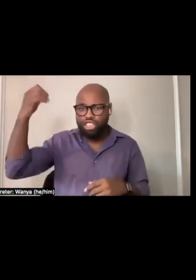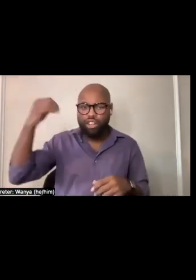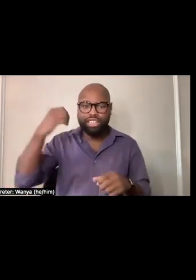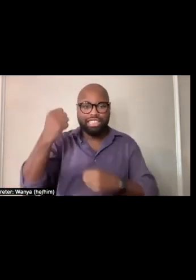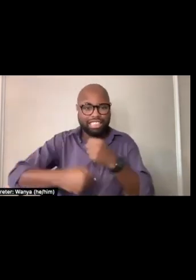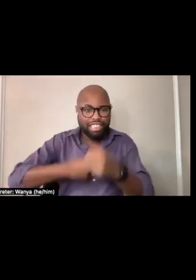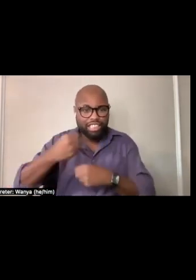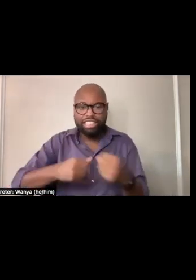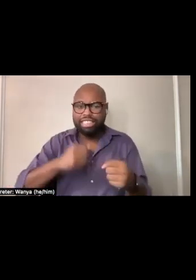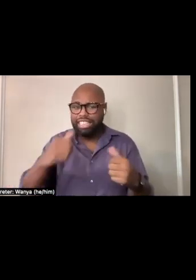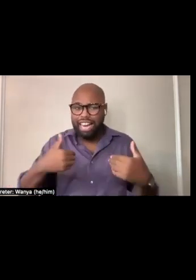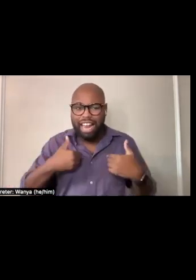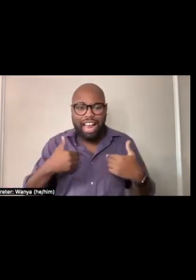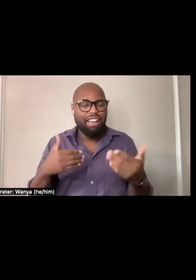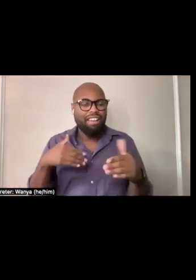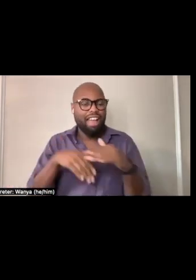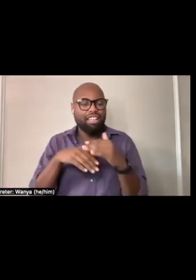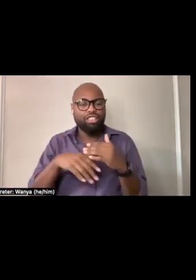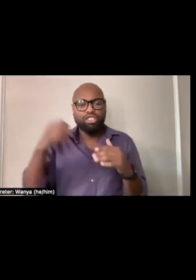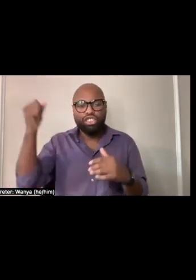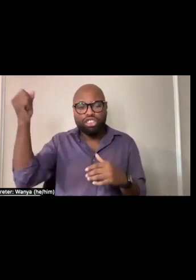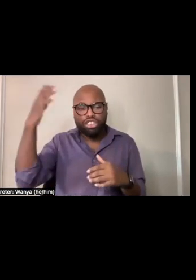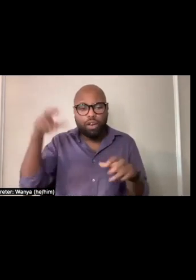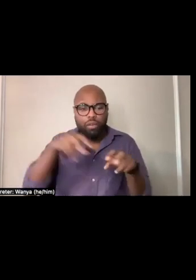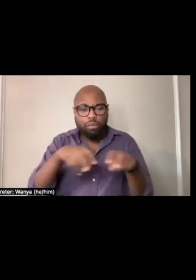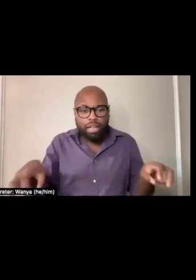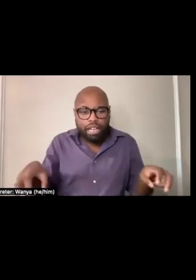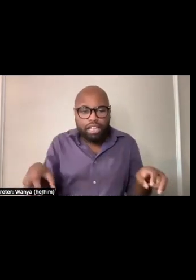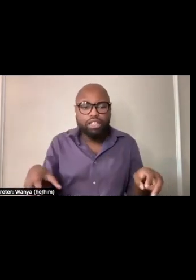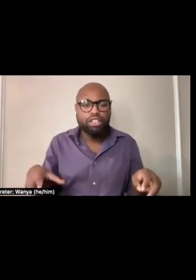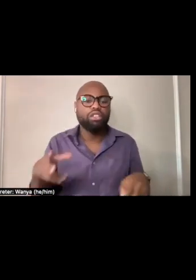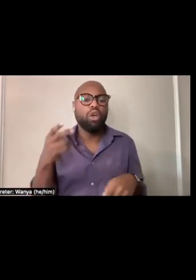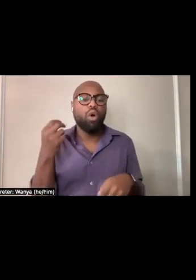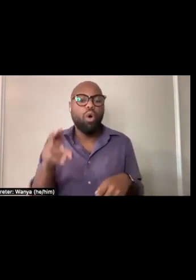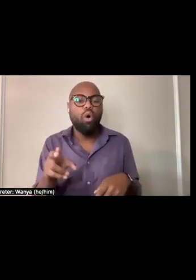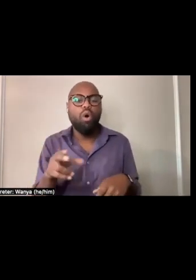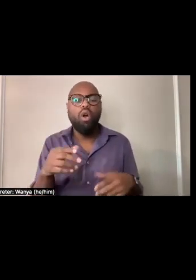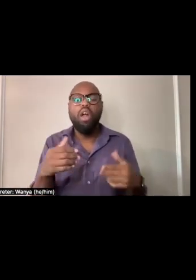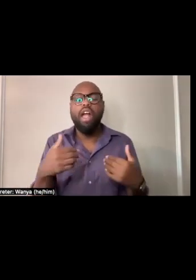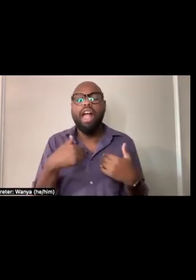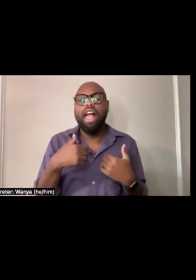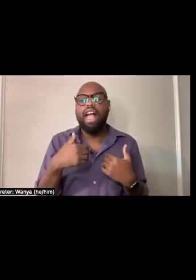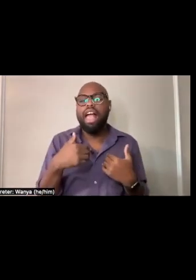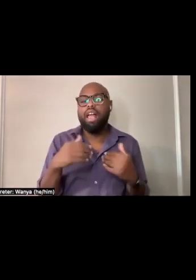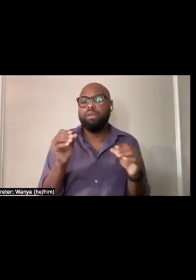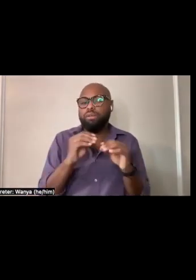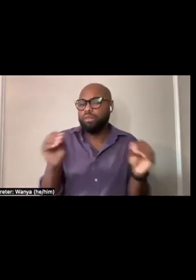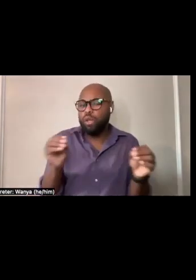to a shower bench or had incontinence but had no supplies and all